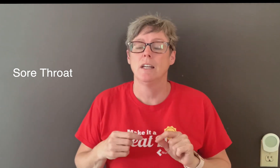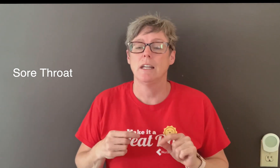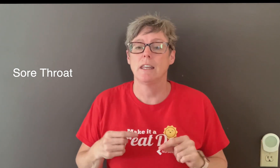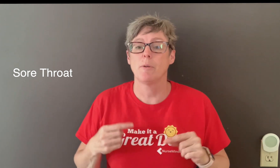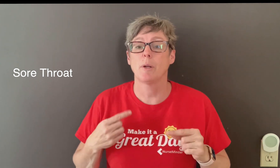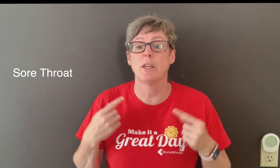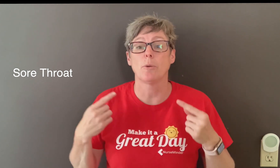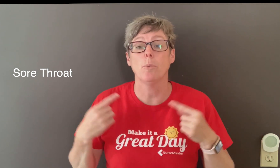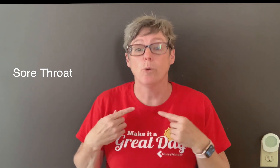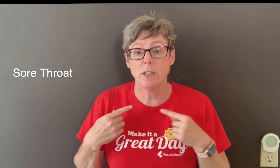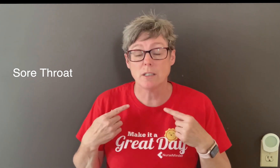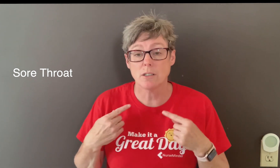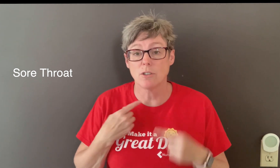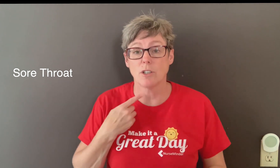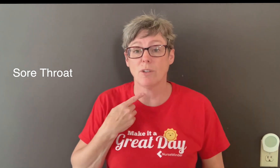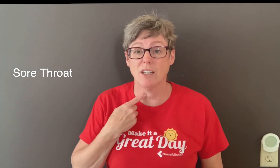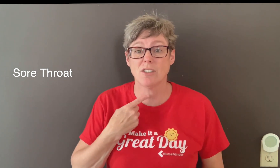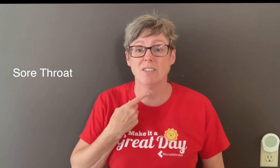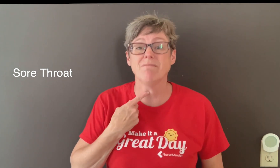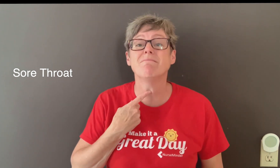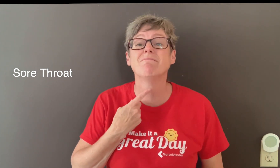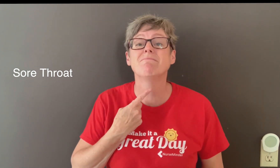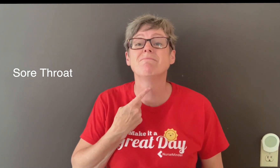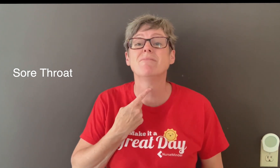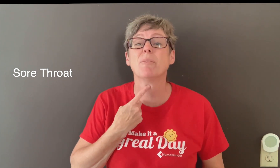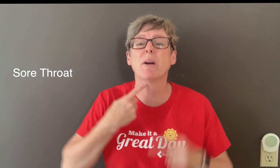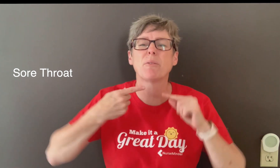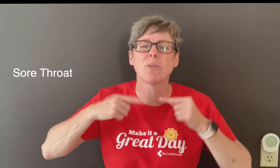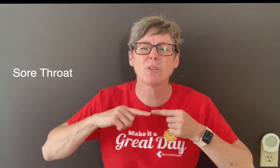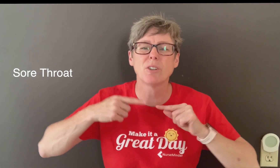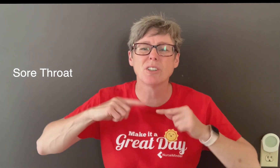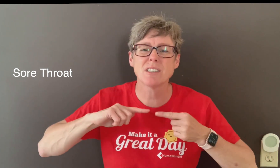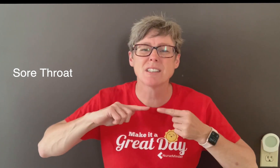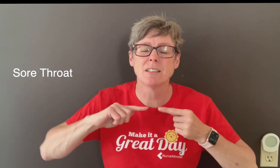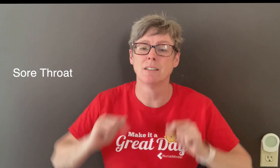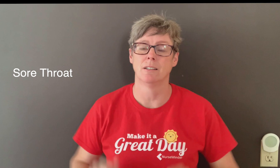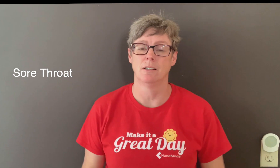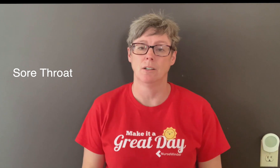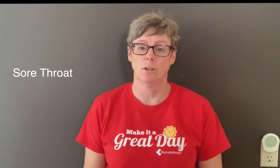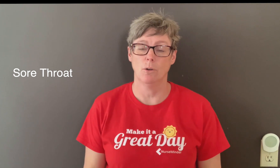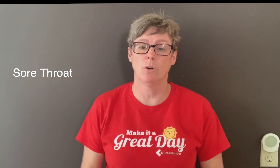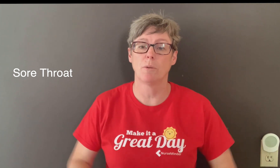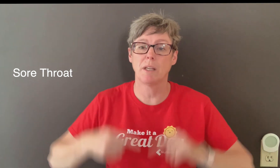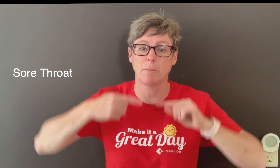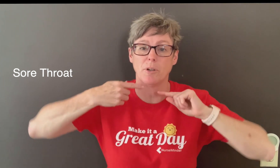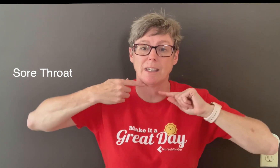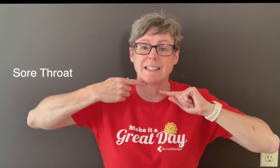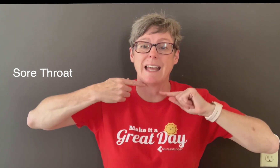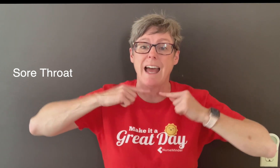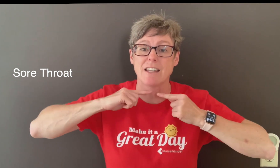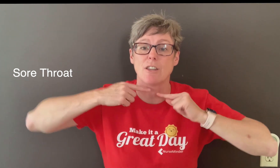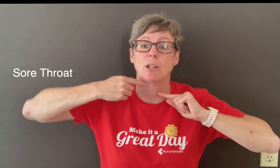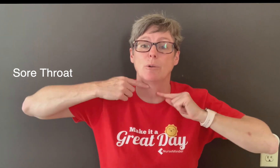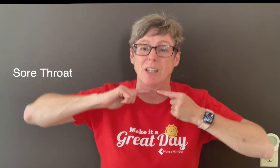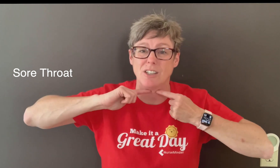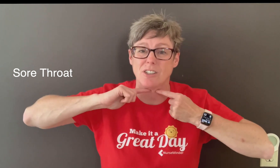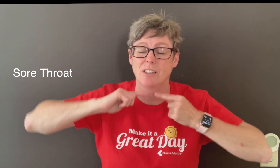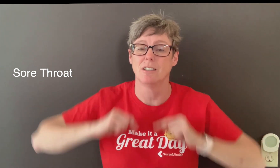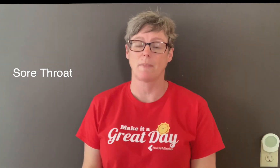and then we want to either point to the location my throat hurts, or we can put this at the location